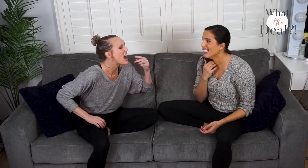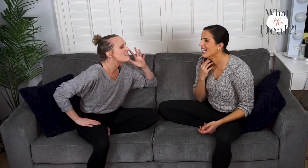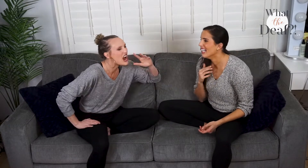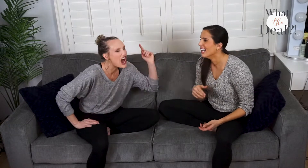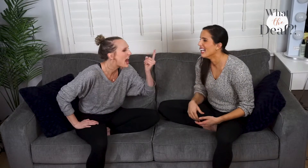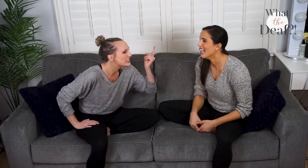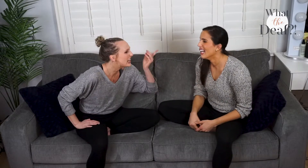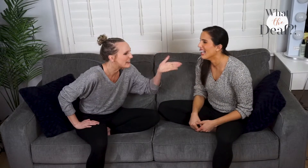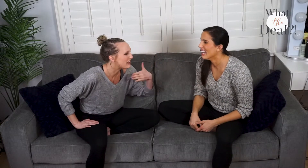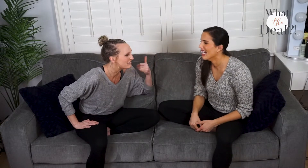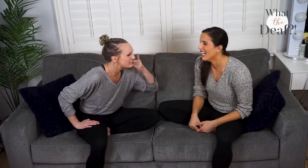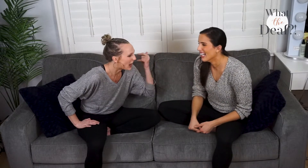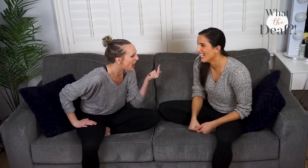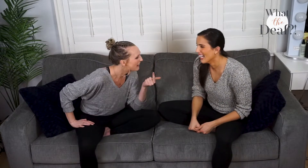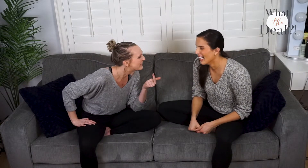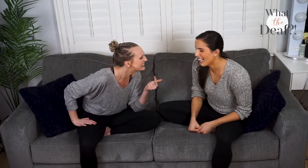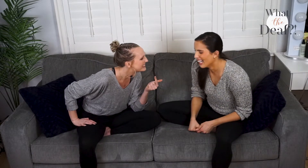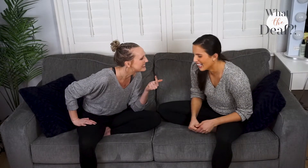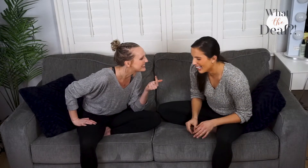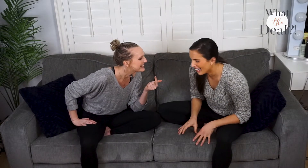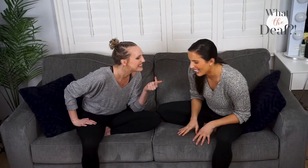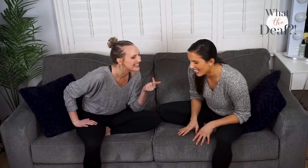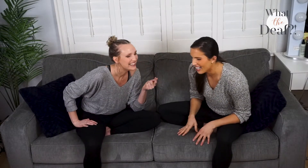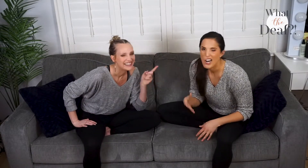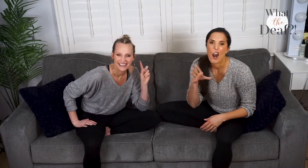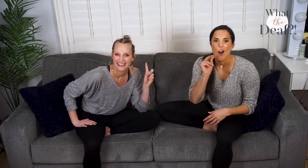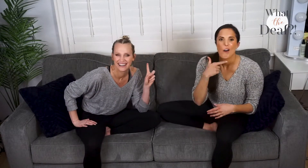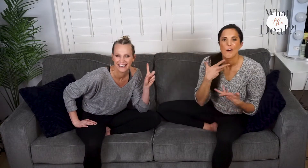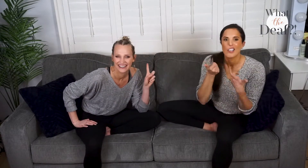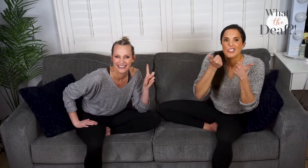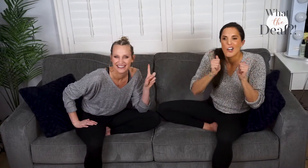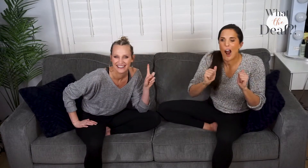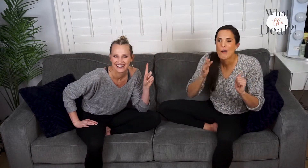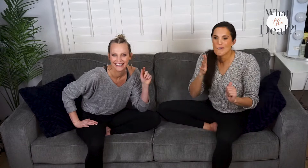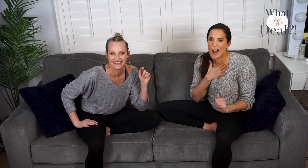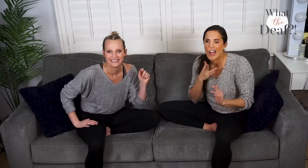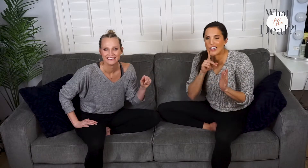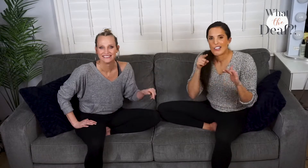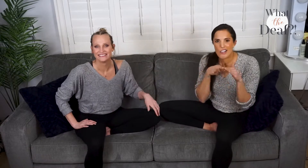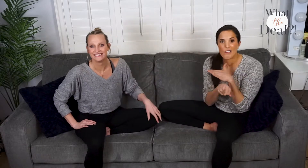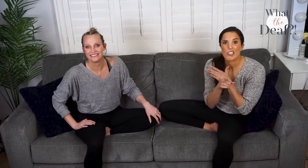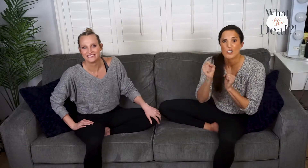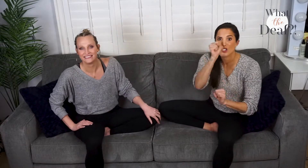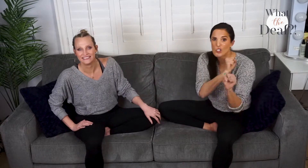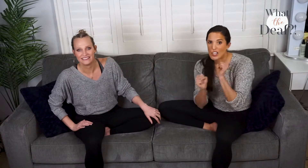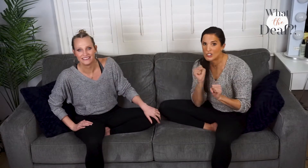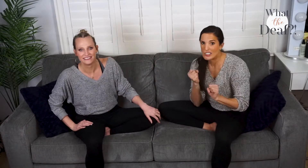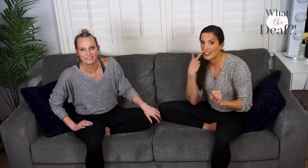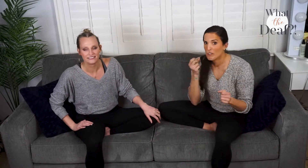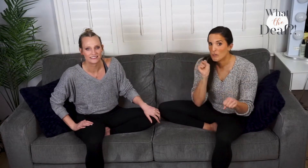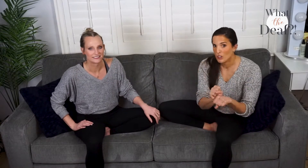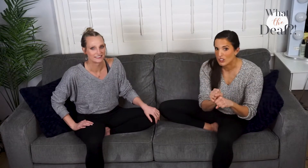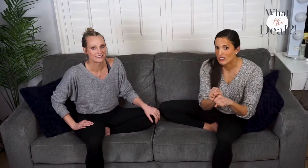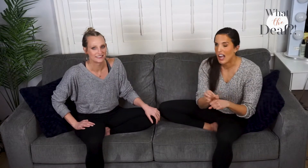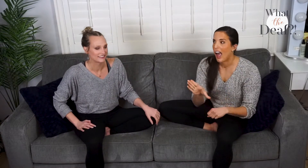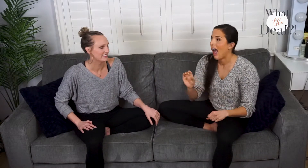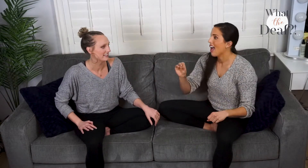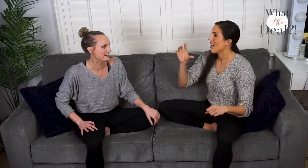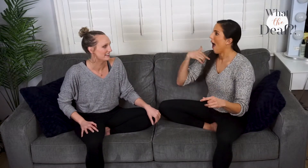Of course I would always offer my phone. No, I just wanted to try my navigation skills and see if it worked.